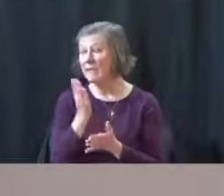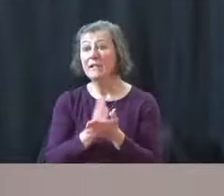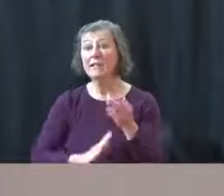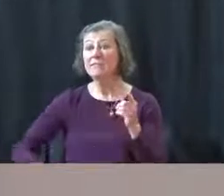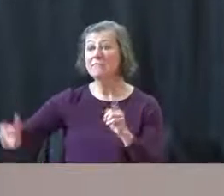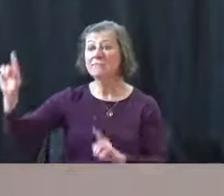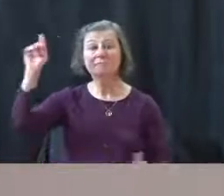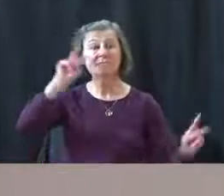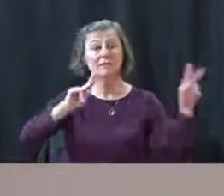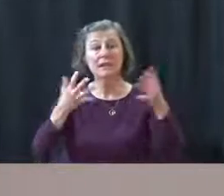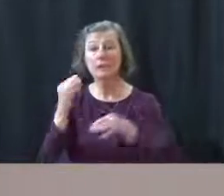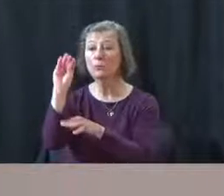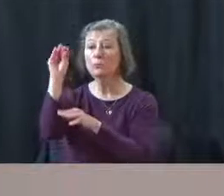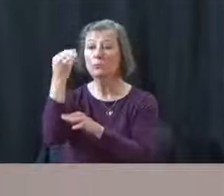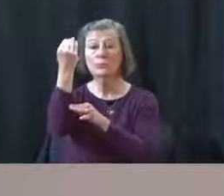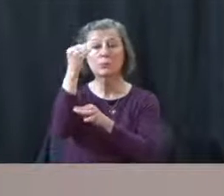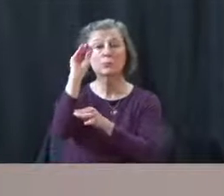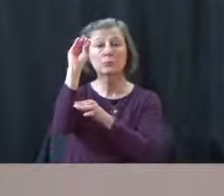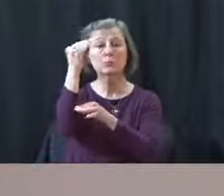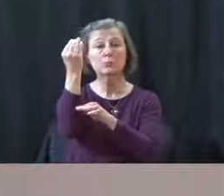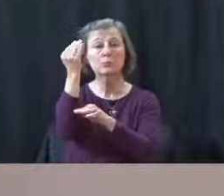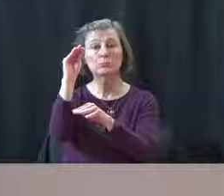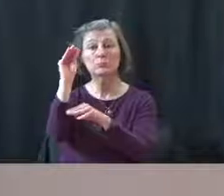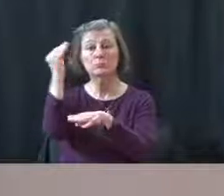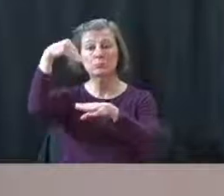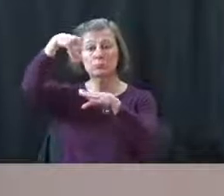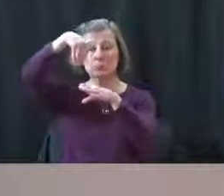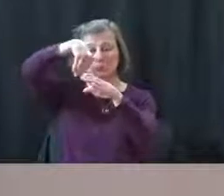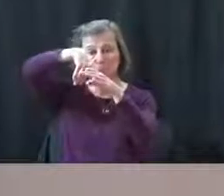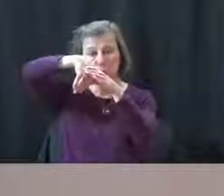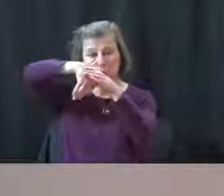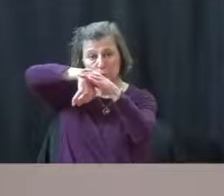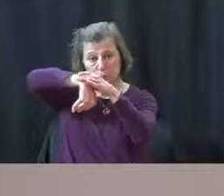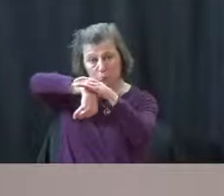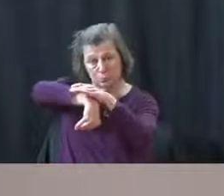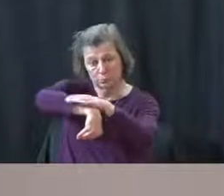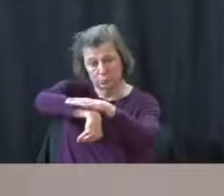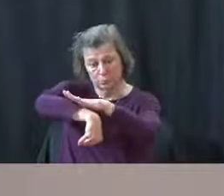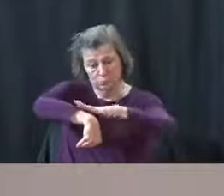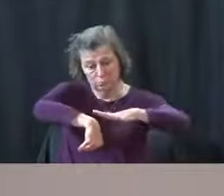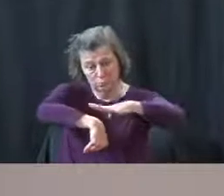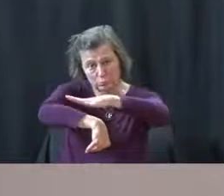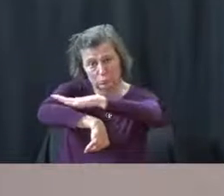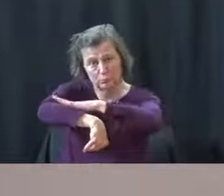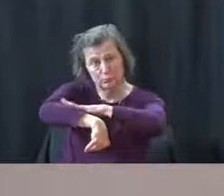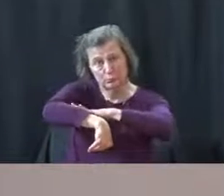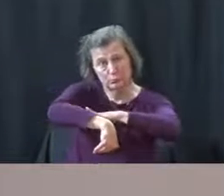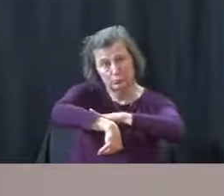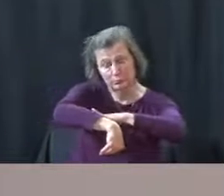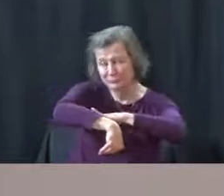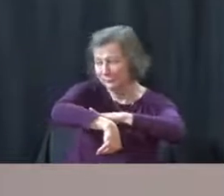Some folks want to take me like an ostrich. And bury their heads in the sand.